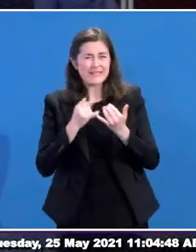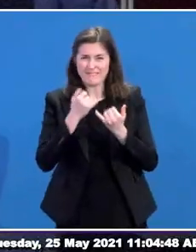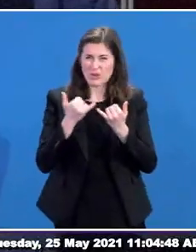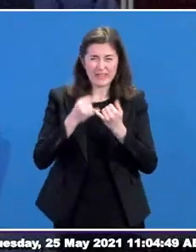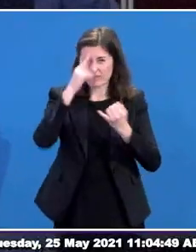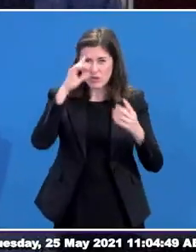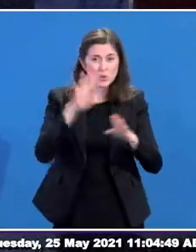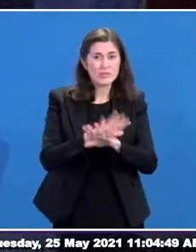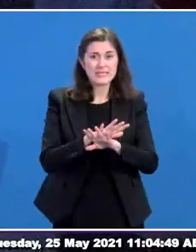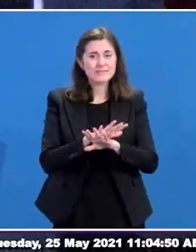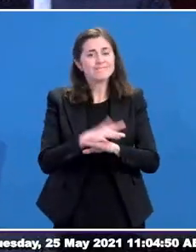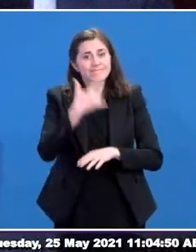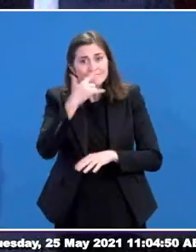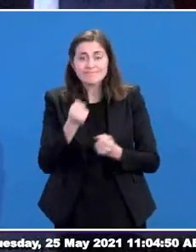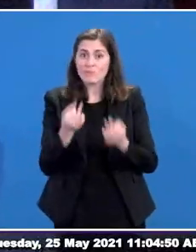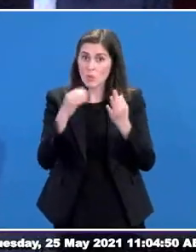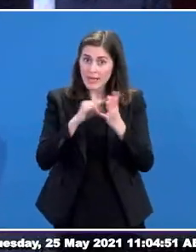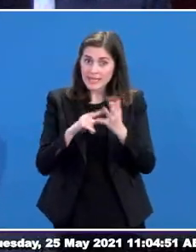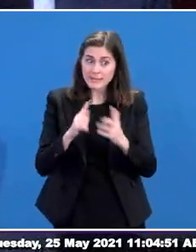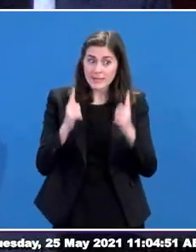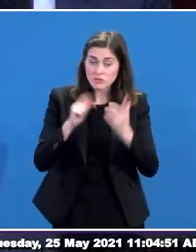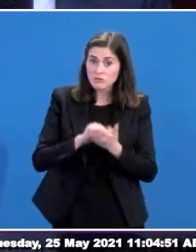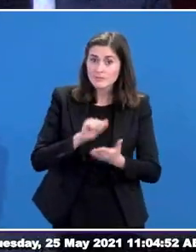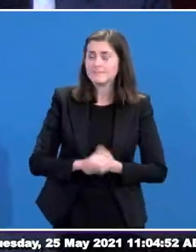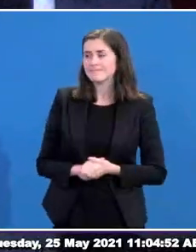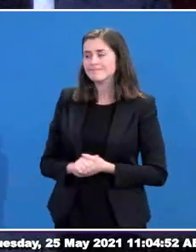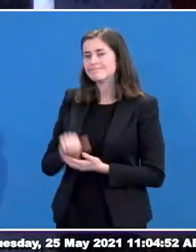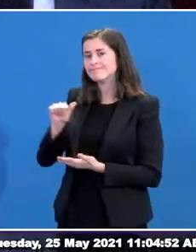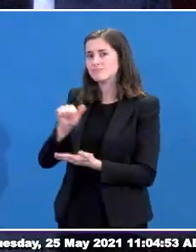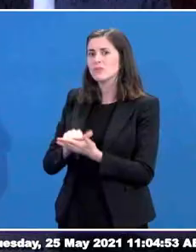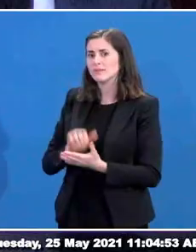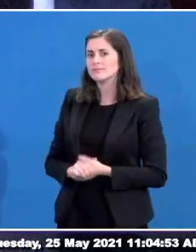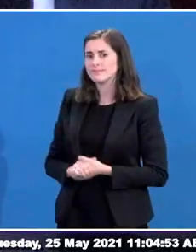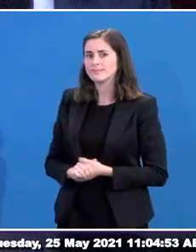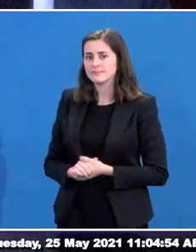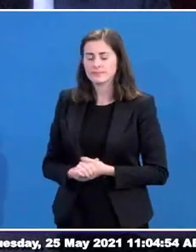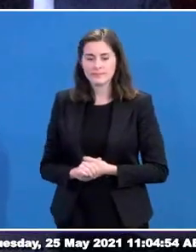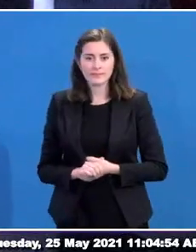a dedicated case manager. (CROSSTALK) Yap. Now, I want to bring you to the conclusion.